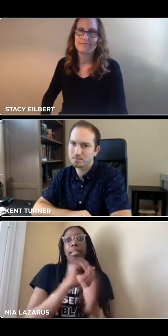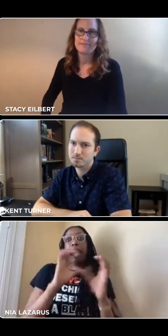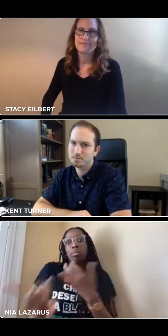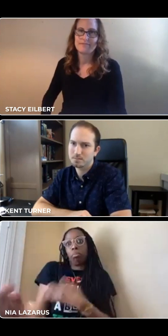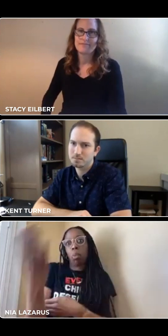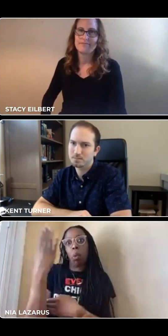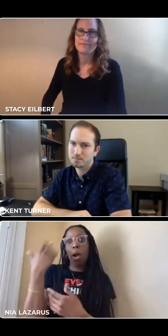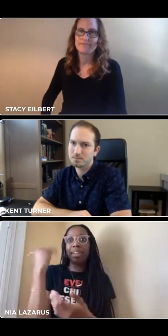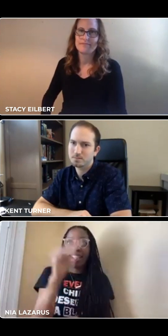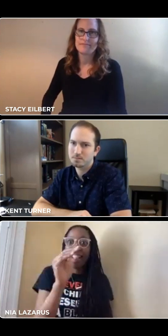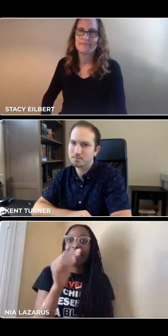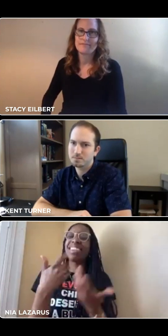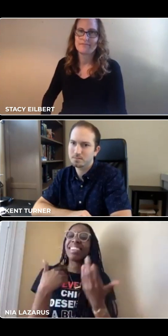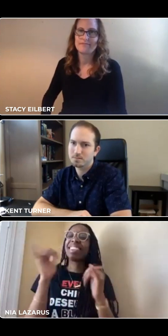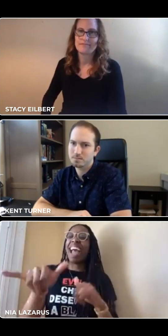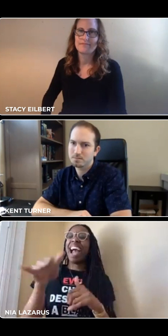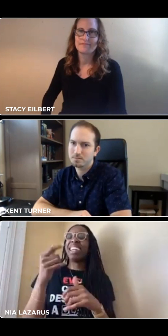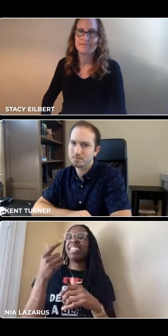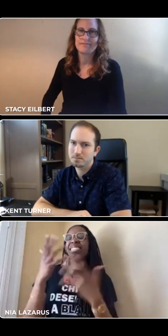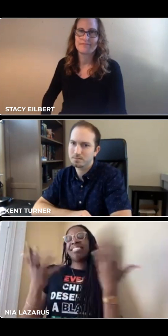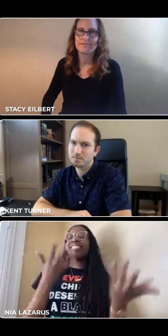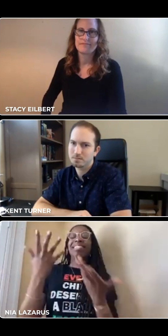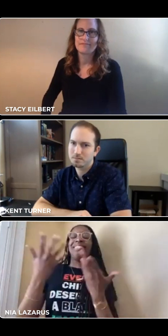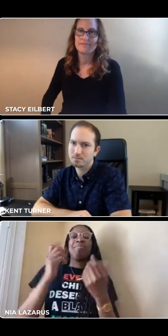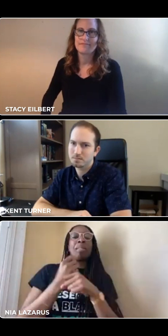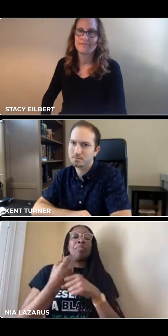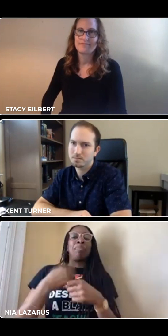can be distracted by a relative. Or, sometimes, I've got to call the family and ask them to